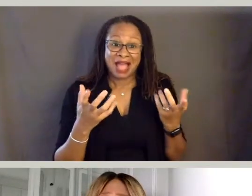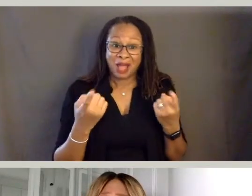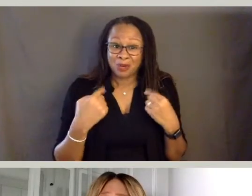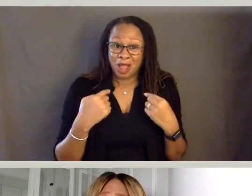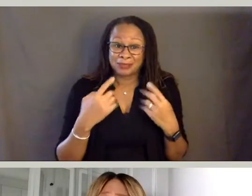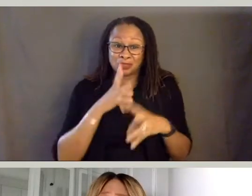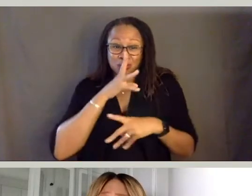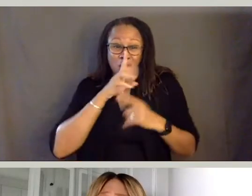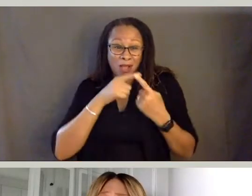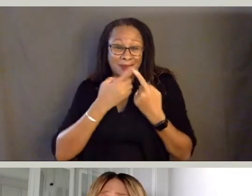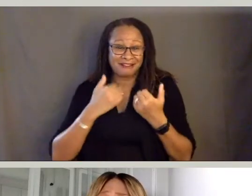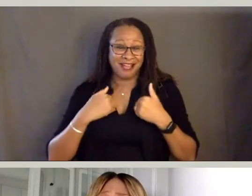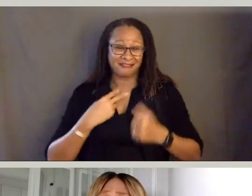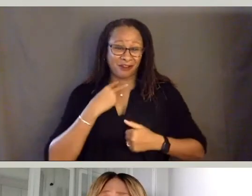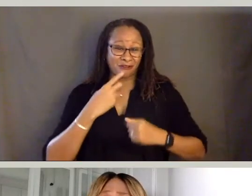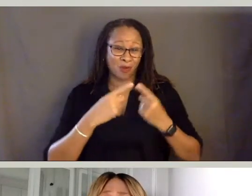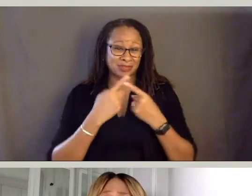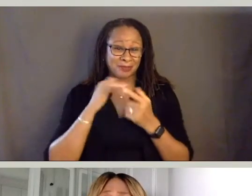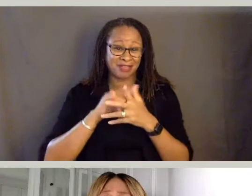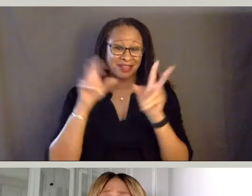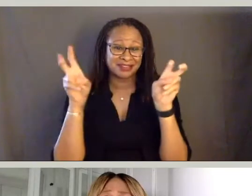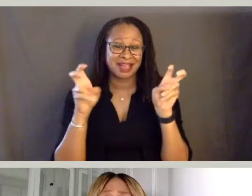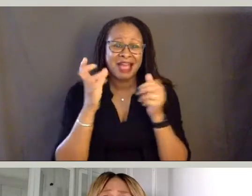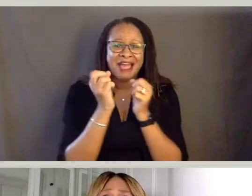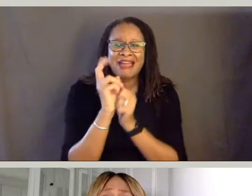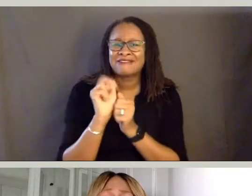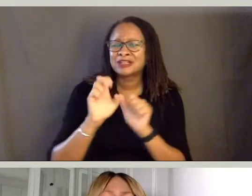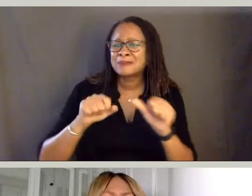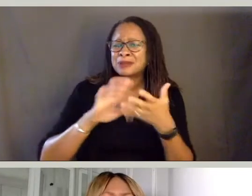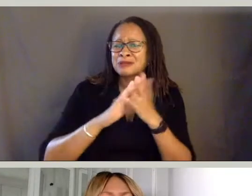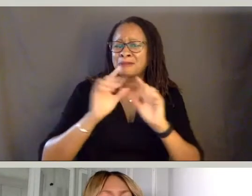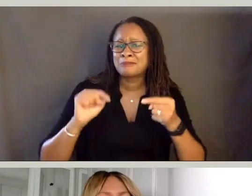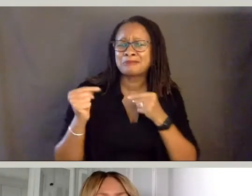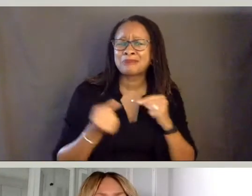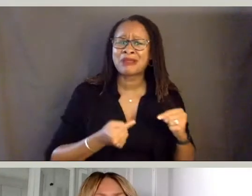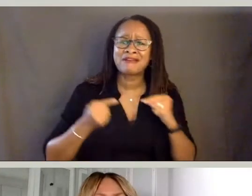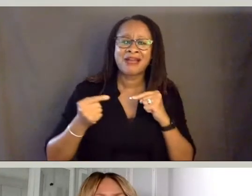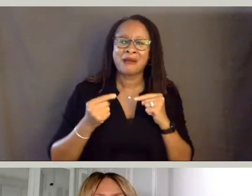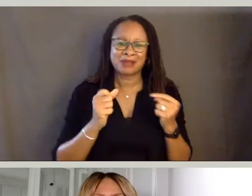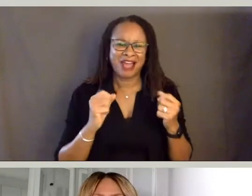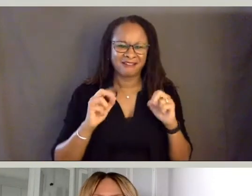just having that, even though something can be painful, getting to speak about it,